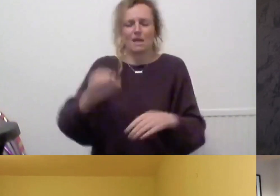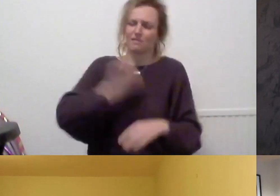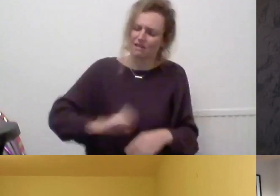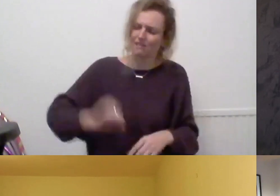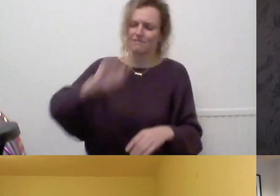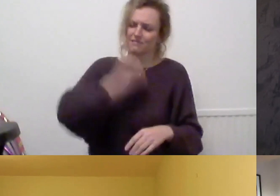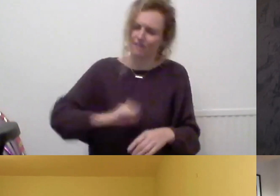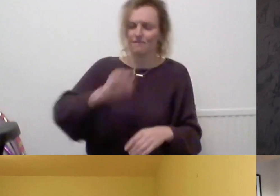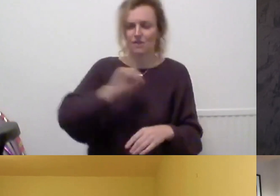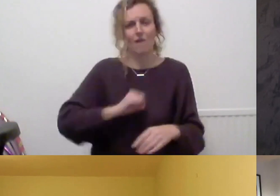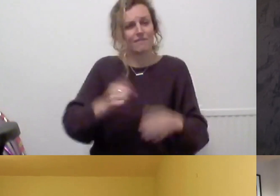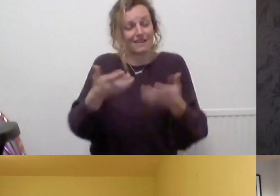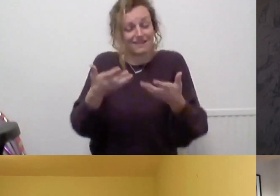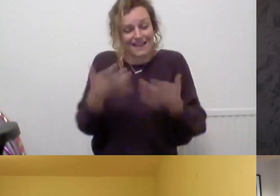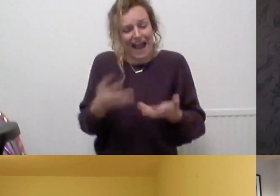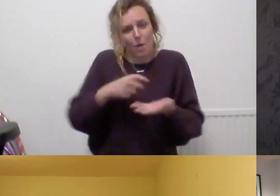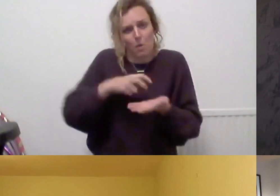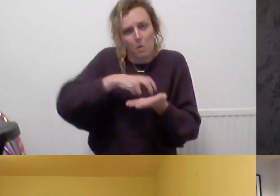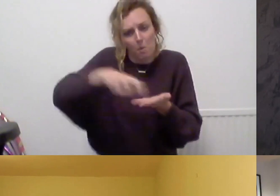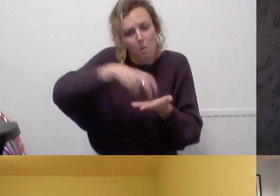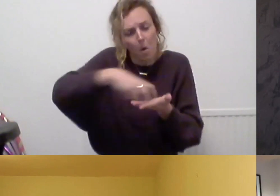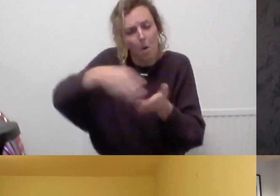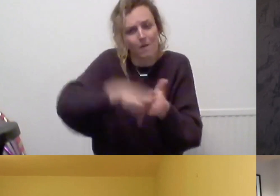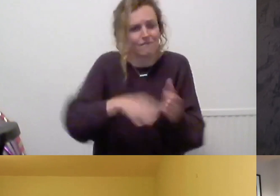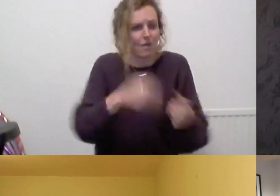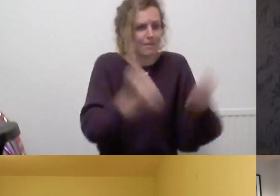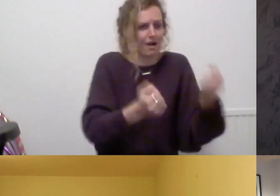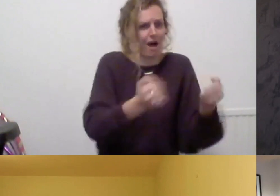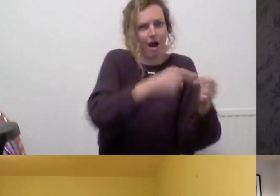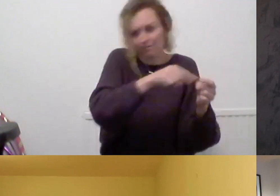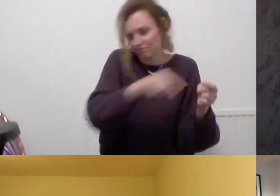and what they walk from the carpark to my surgery, and they're out of breath, and they went before